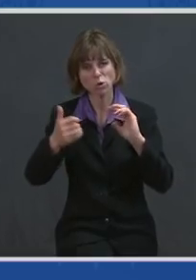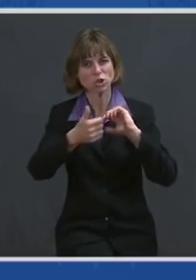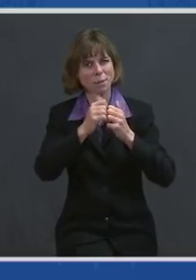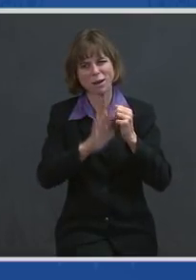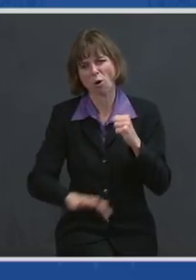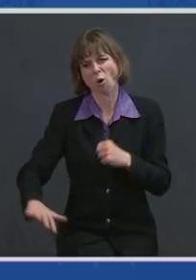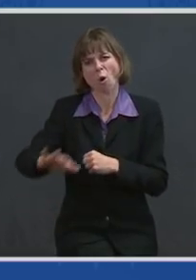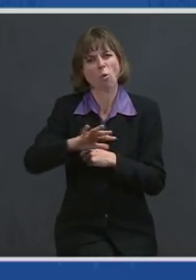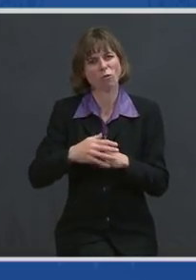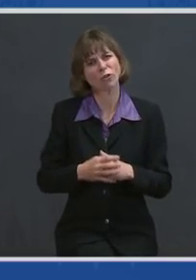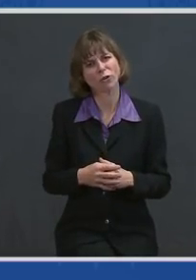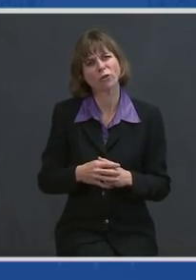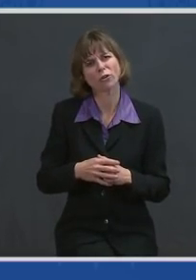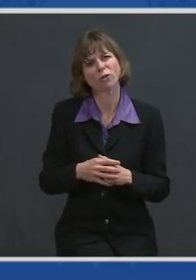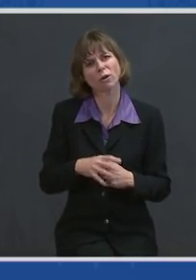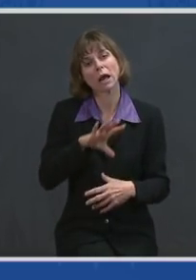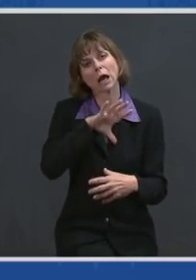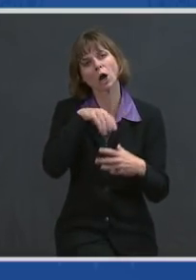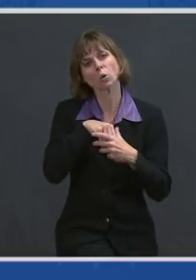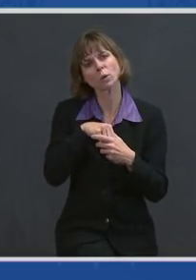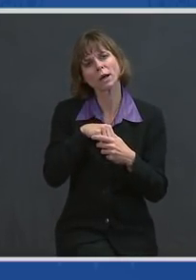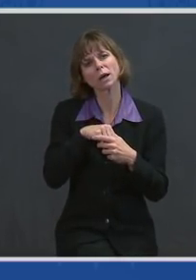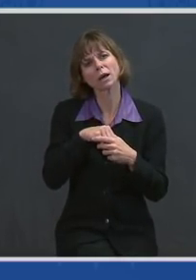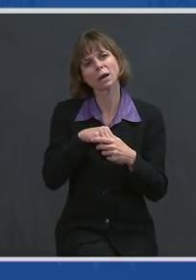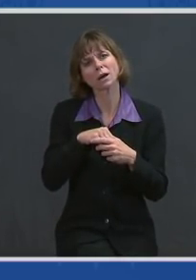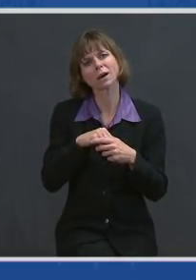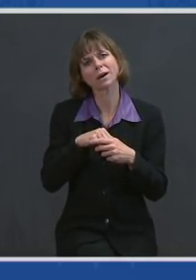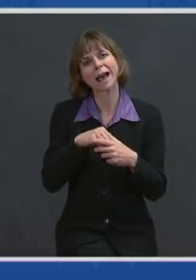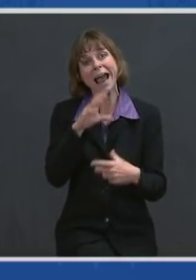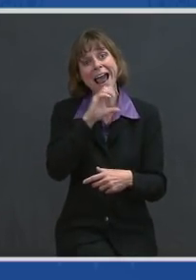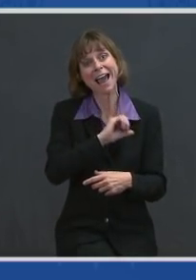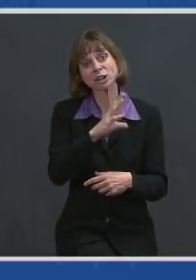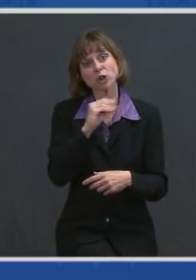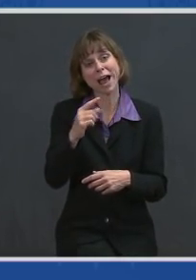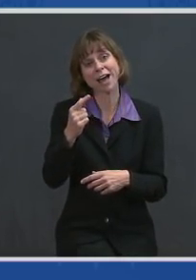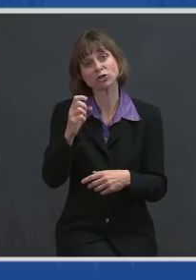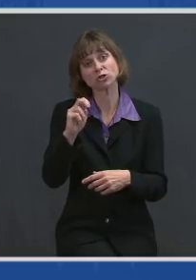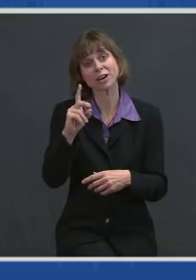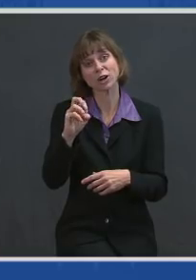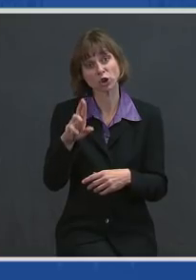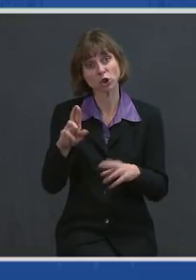including on the -- on age and gender neutrality and the physical fitness test.